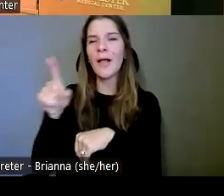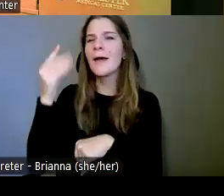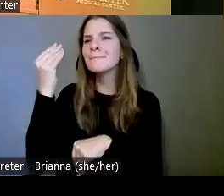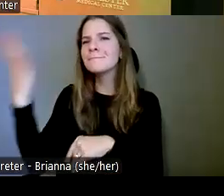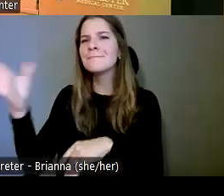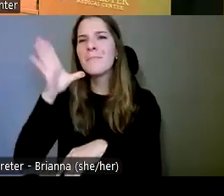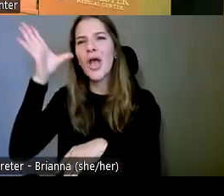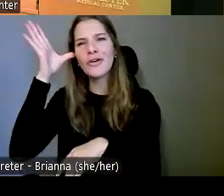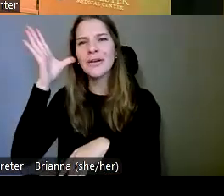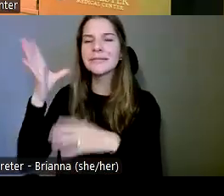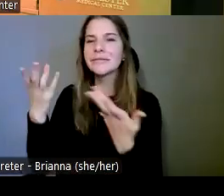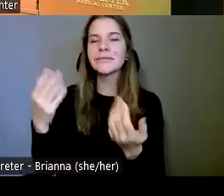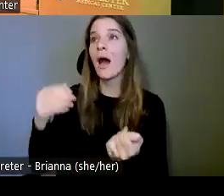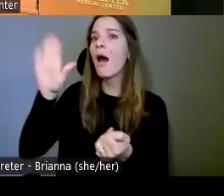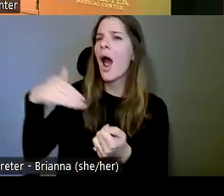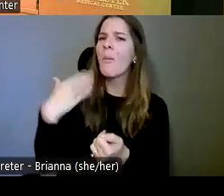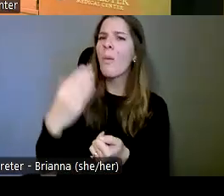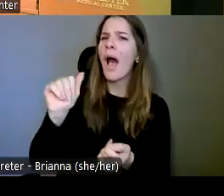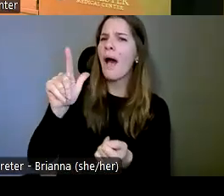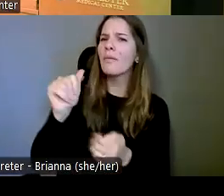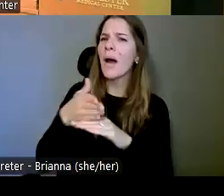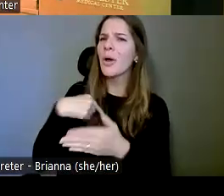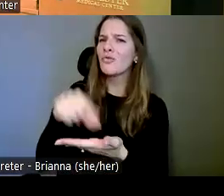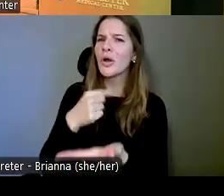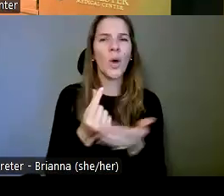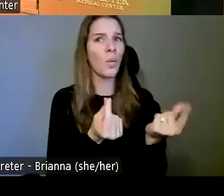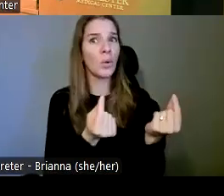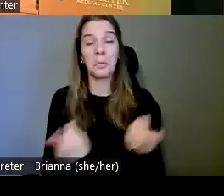graduate? I'm going to Alabama. What are you going to be doing? I don't know. What does a nonprofit